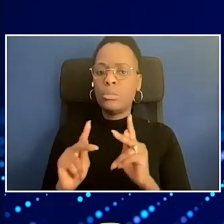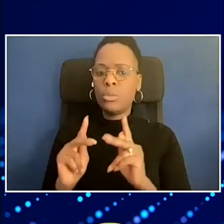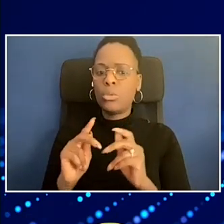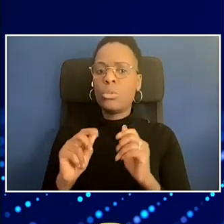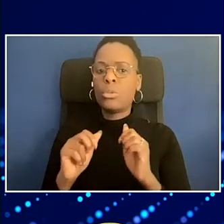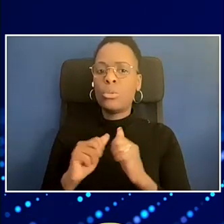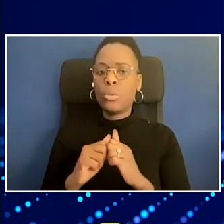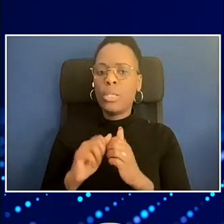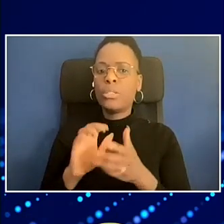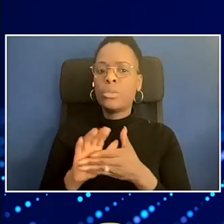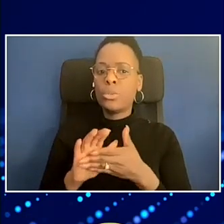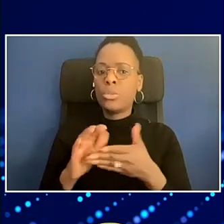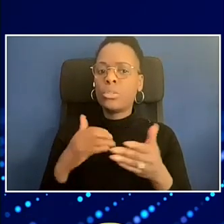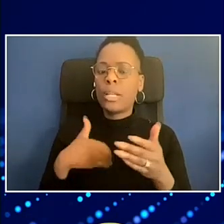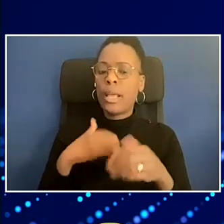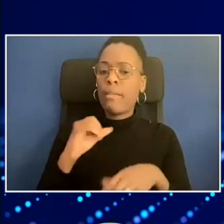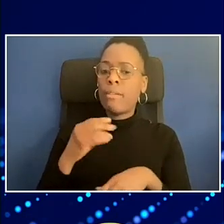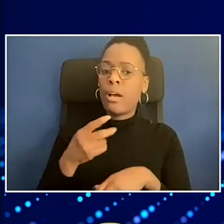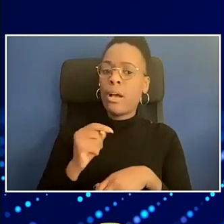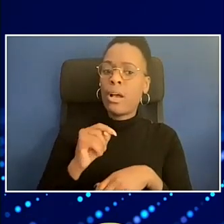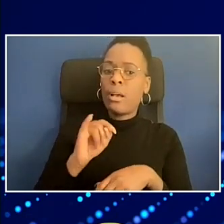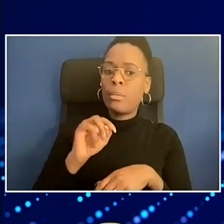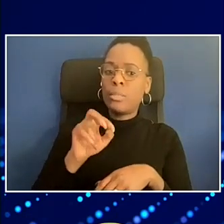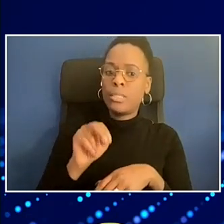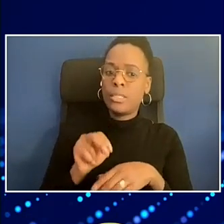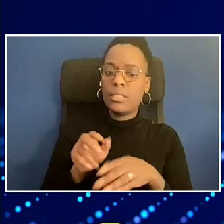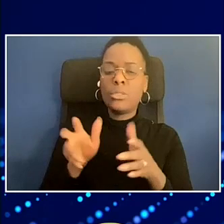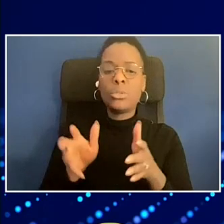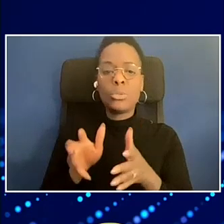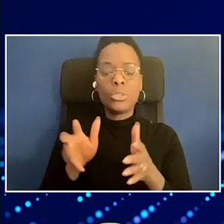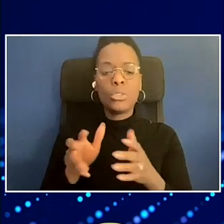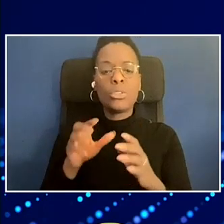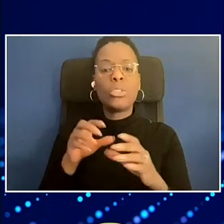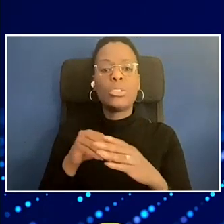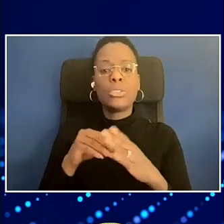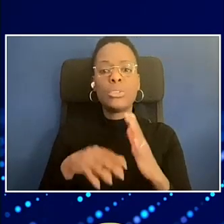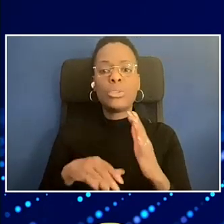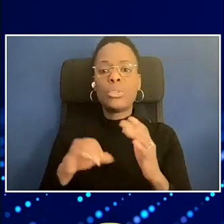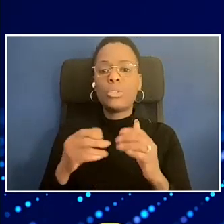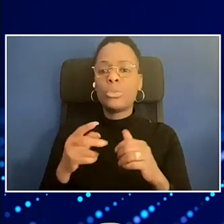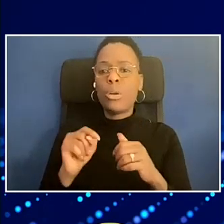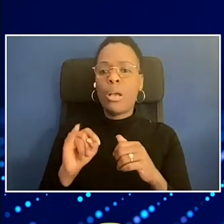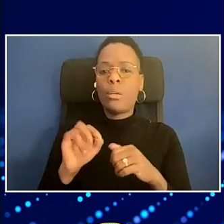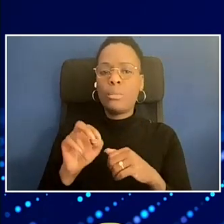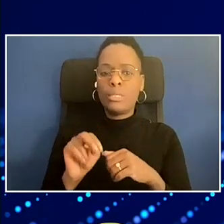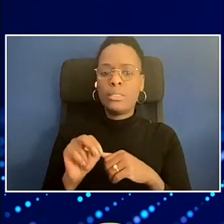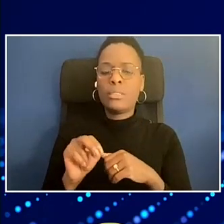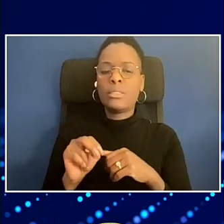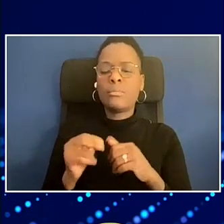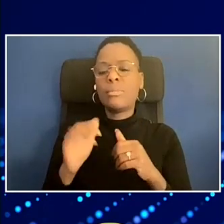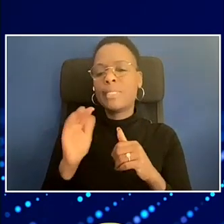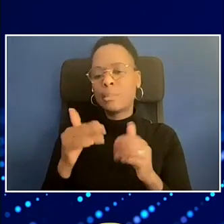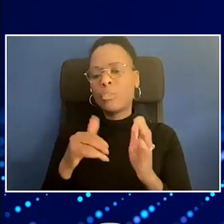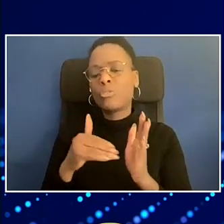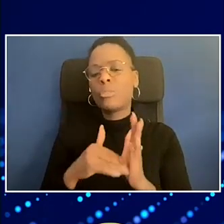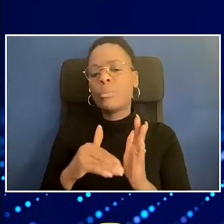students to opt in. That seems a little repetitive, but yeah,